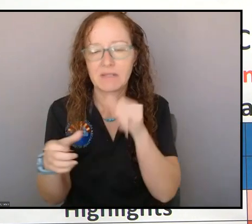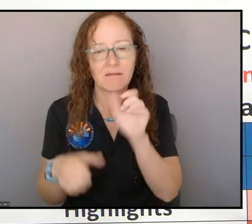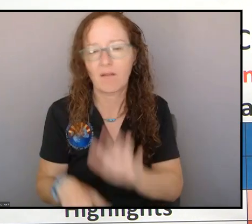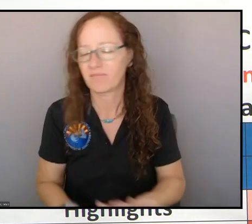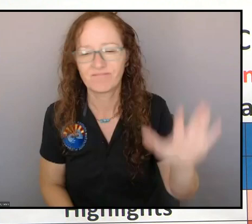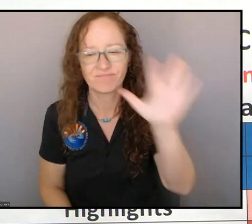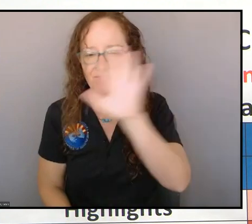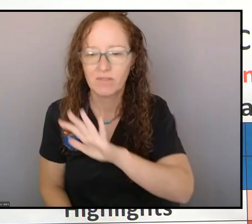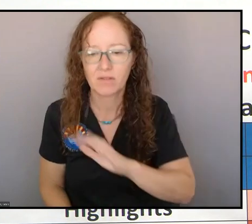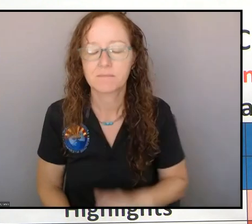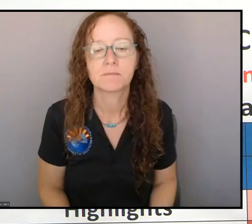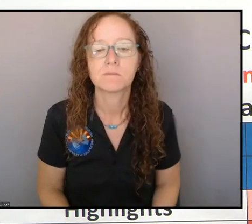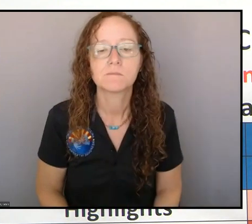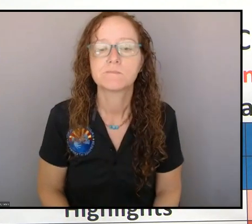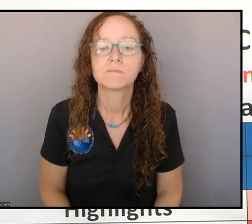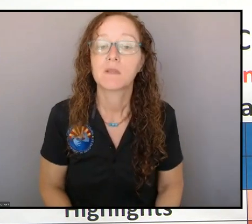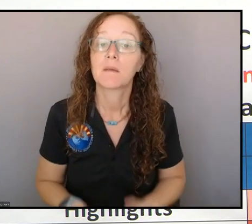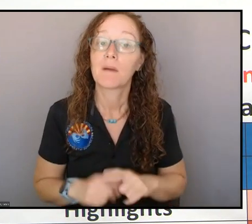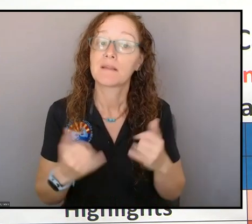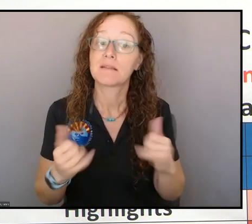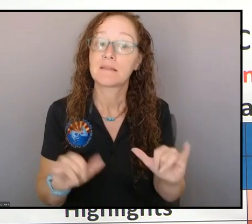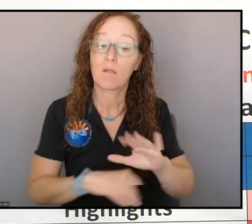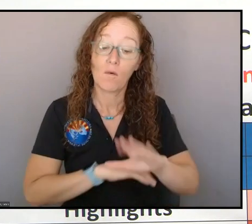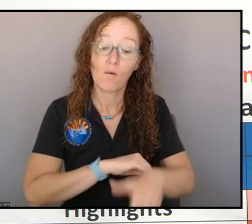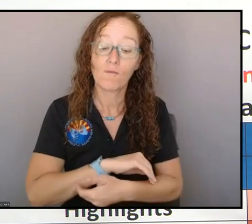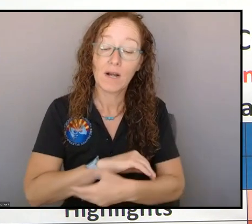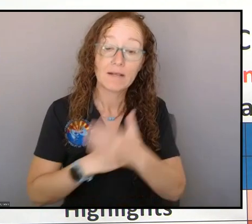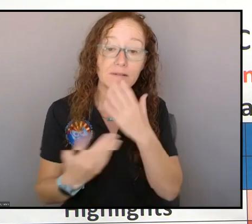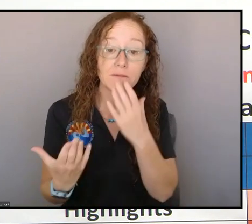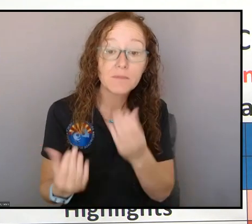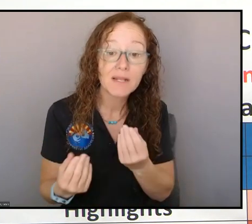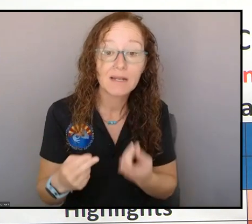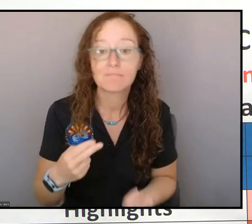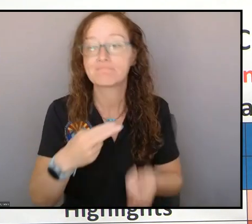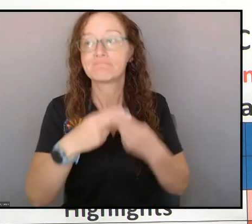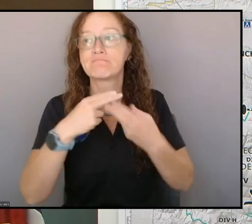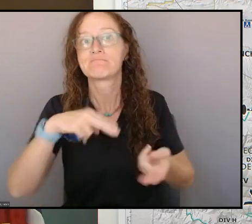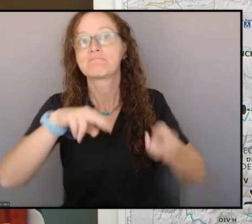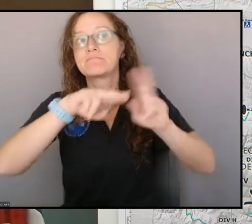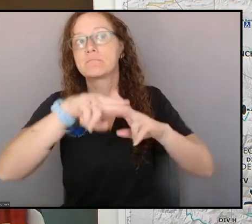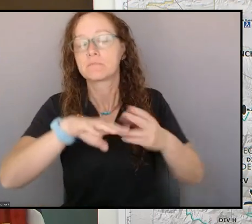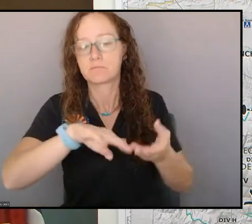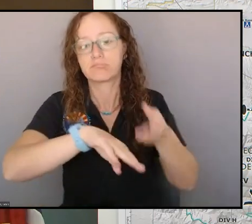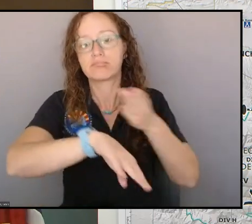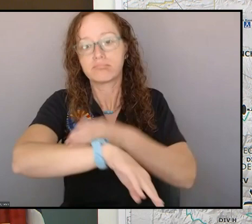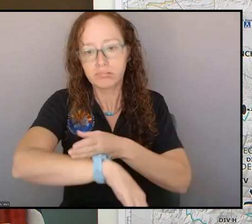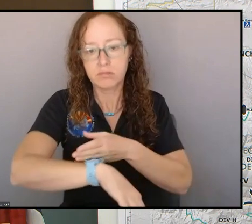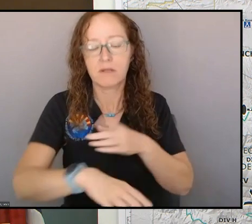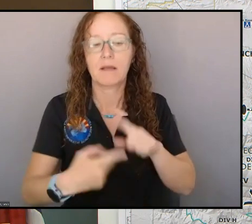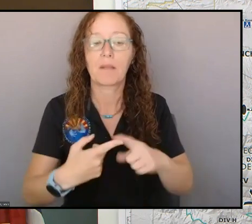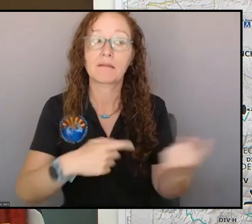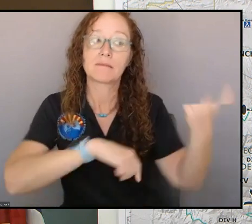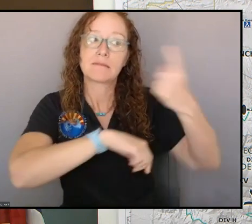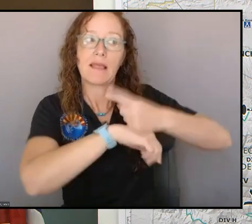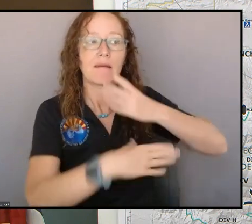improved recoveries overnight and daytime humidity. So regardless of thunderstorm activity, definitely more